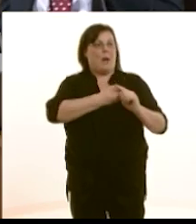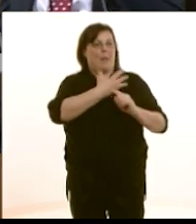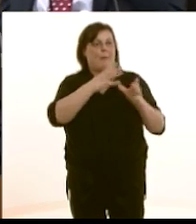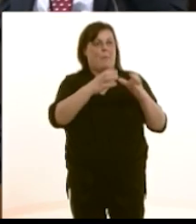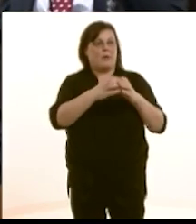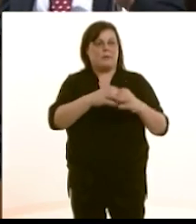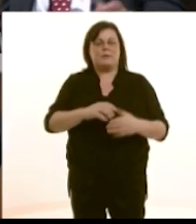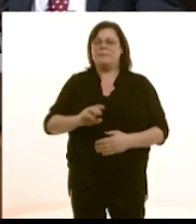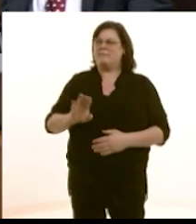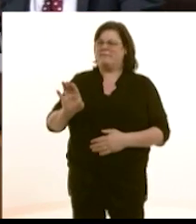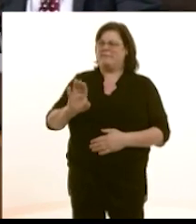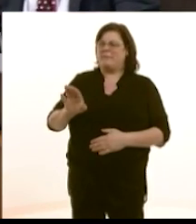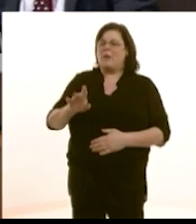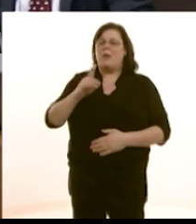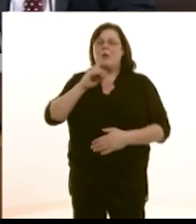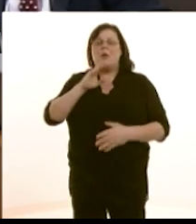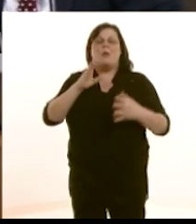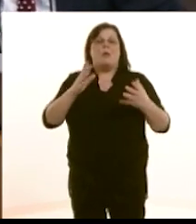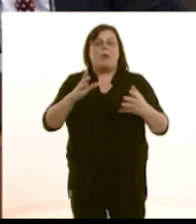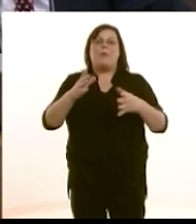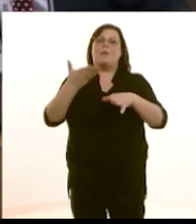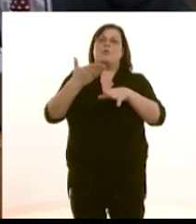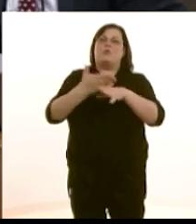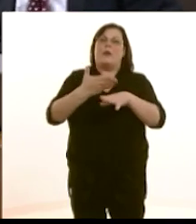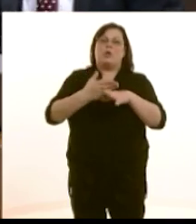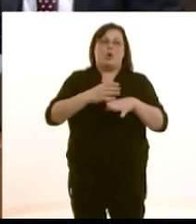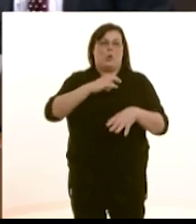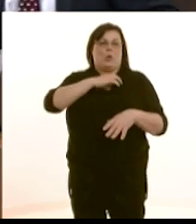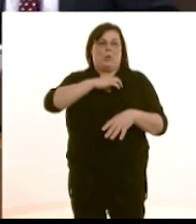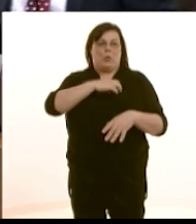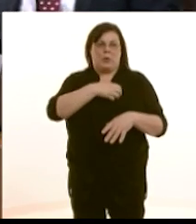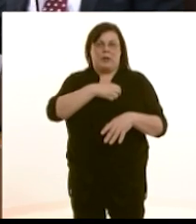Union Bill is to undermineóundermineóthe main opposition party in Britain, with a view